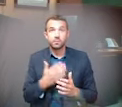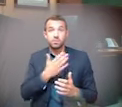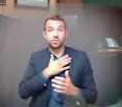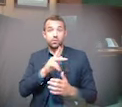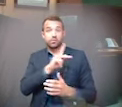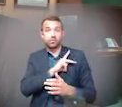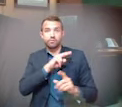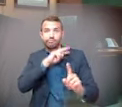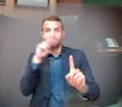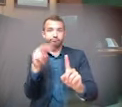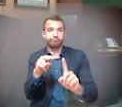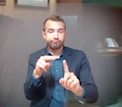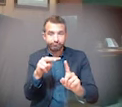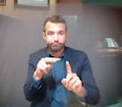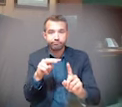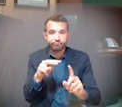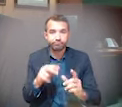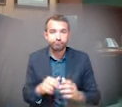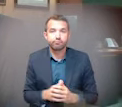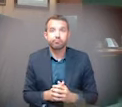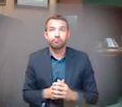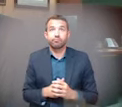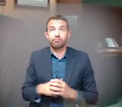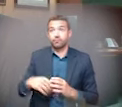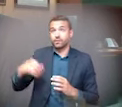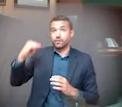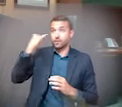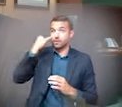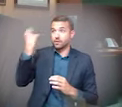of personal things that a person with a disability might be grappling with.